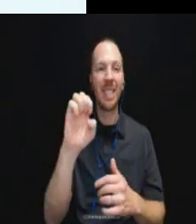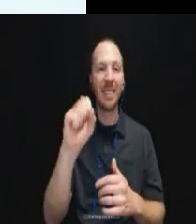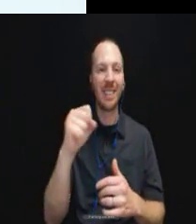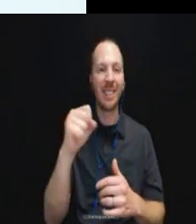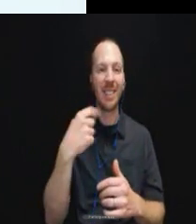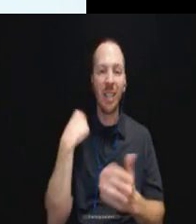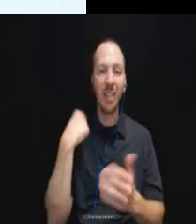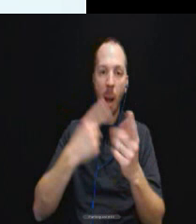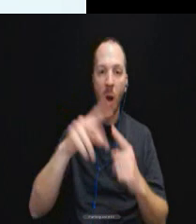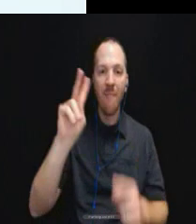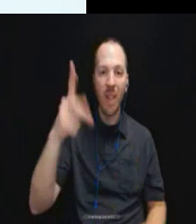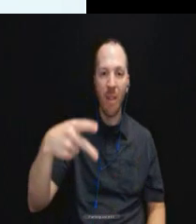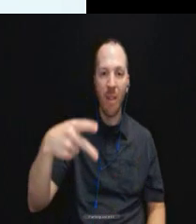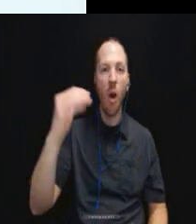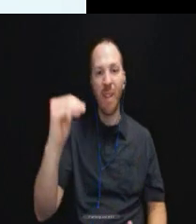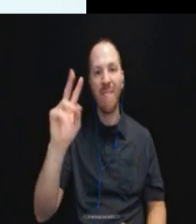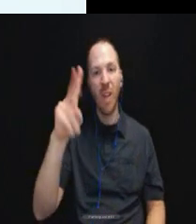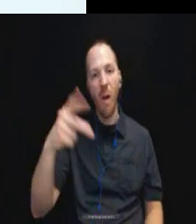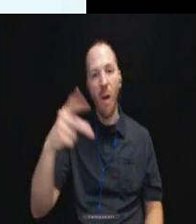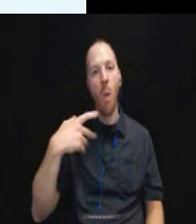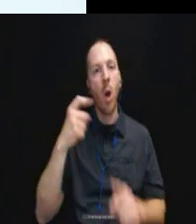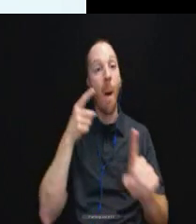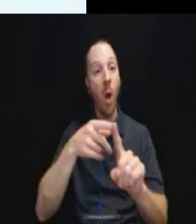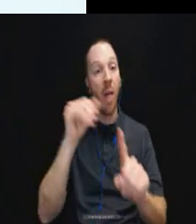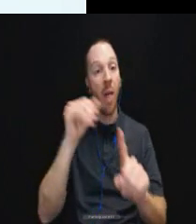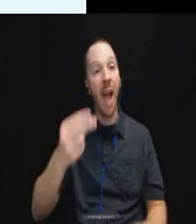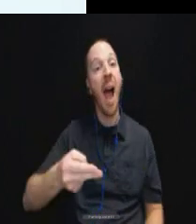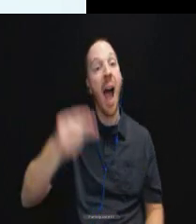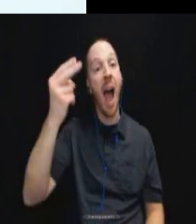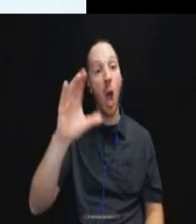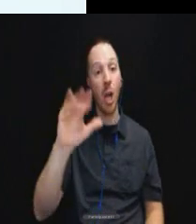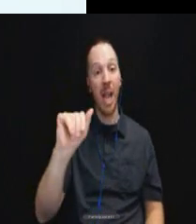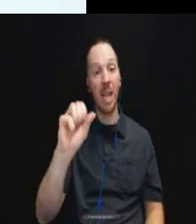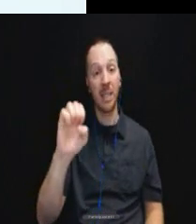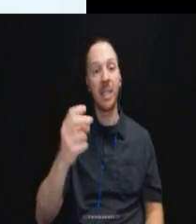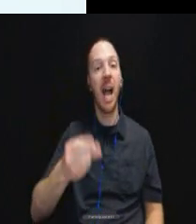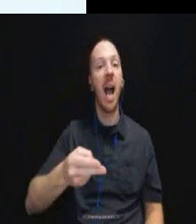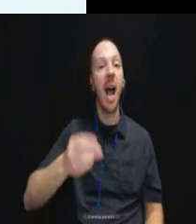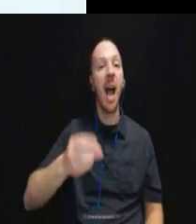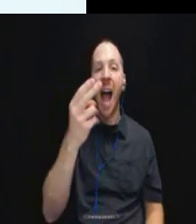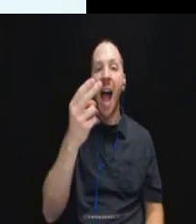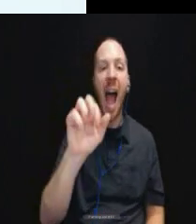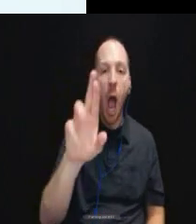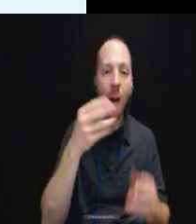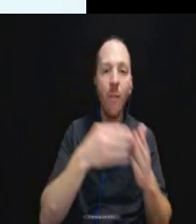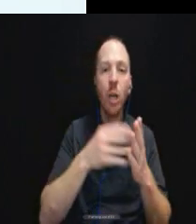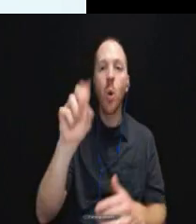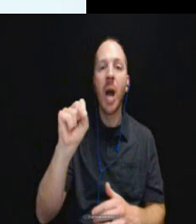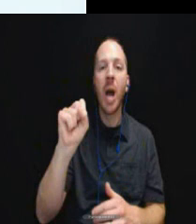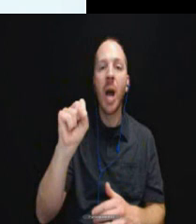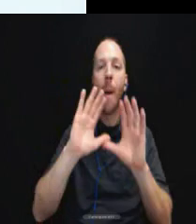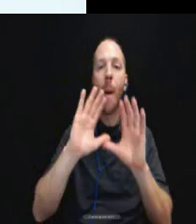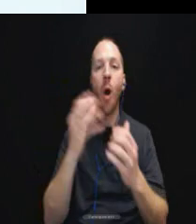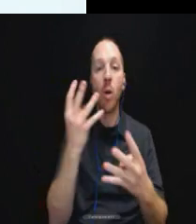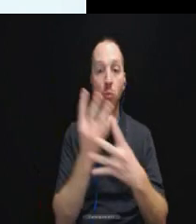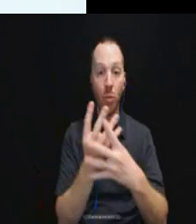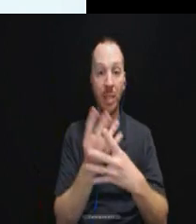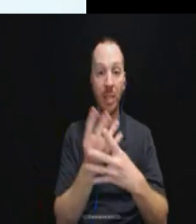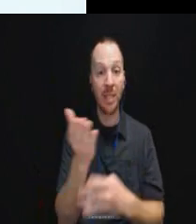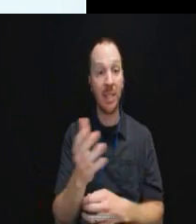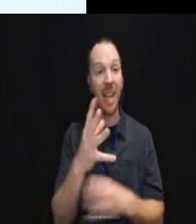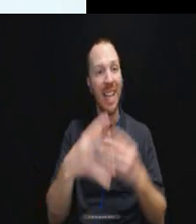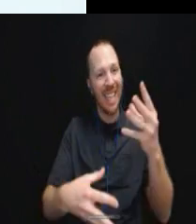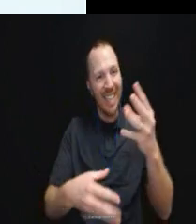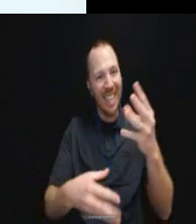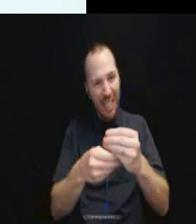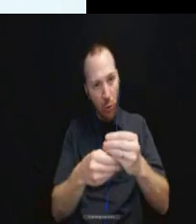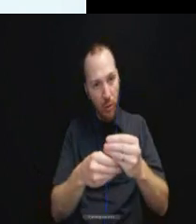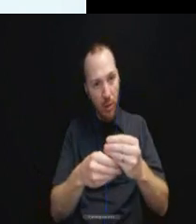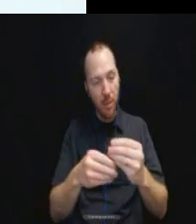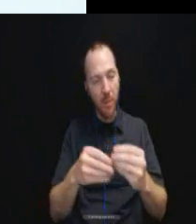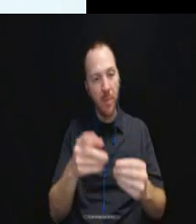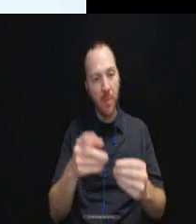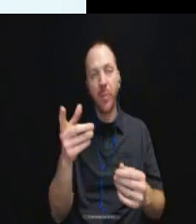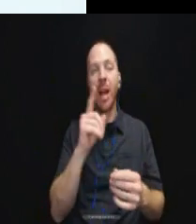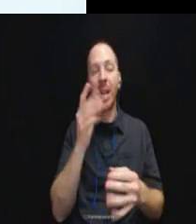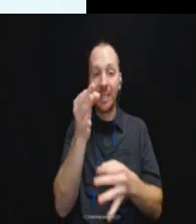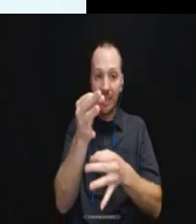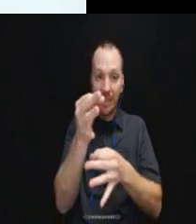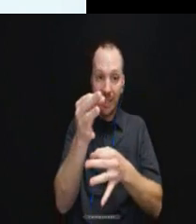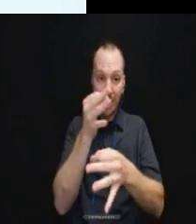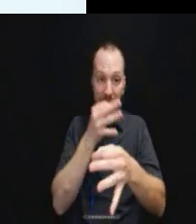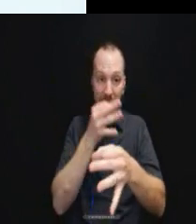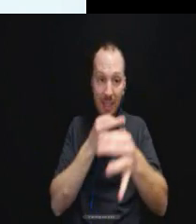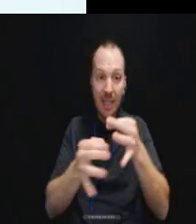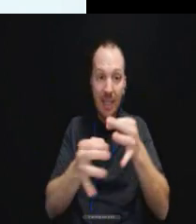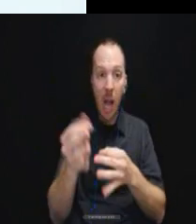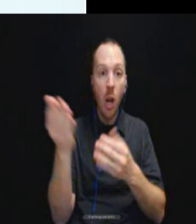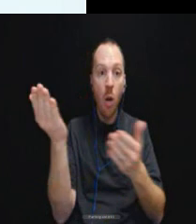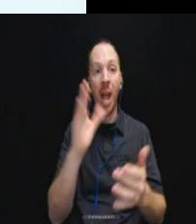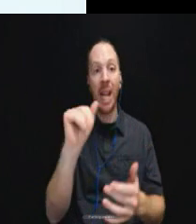And the Heyer case, instead of bringing this case under the ADA there was a question about